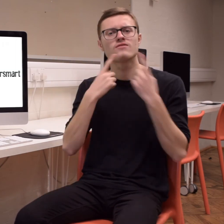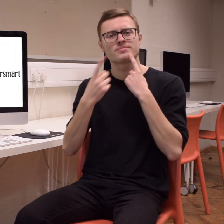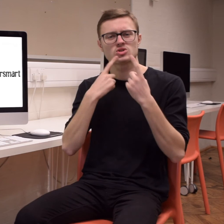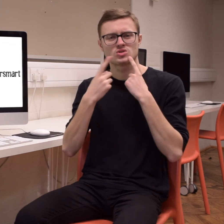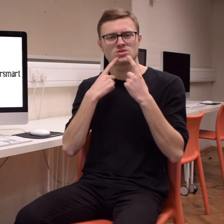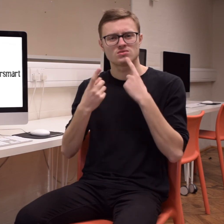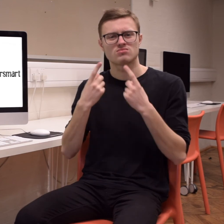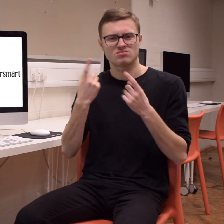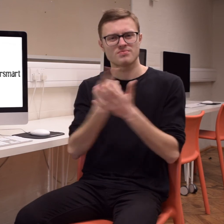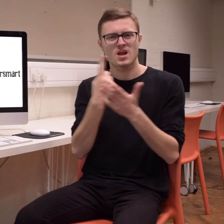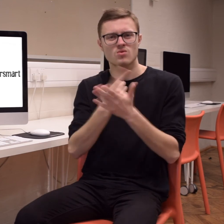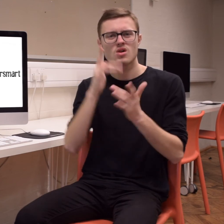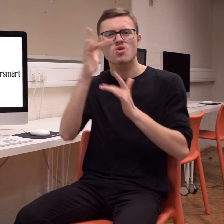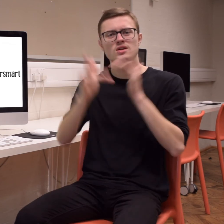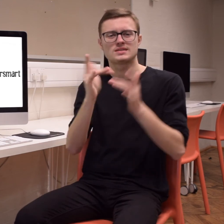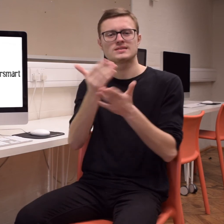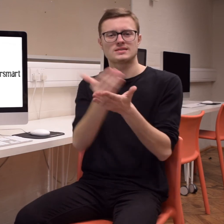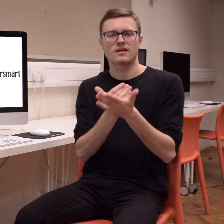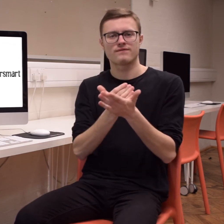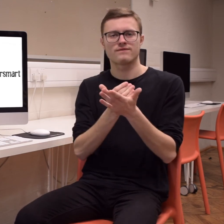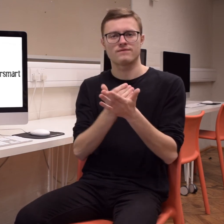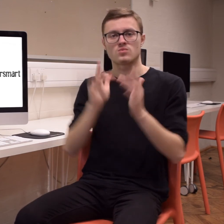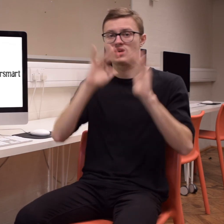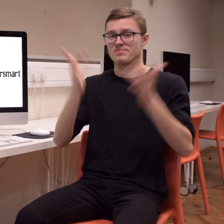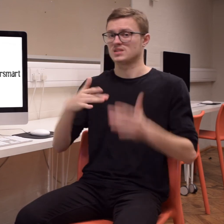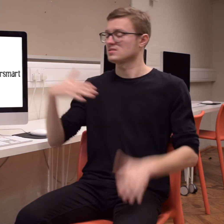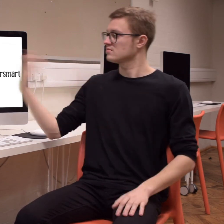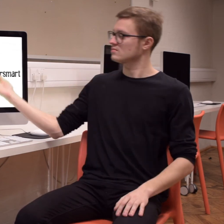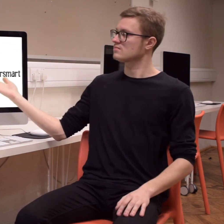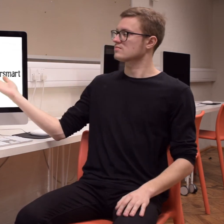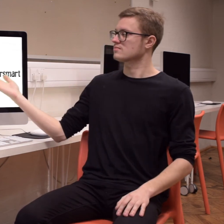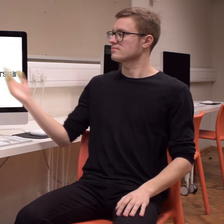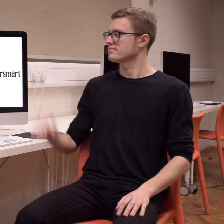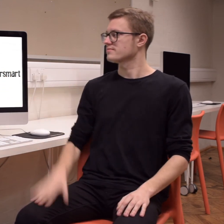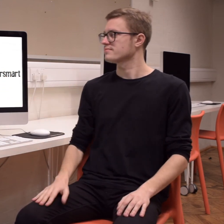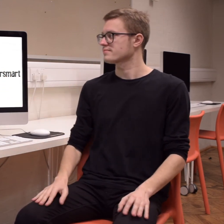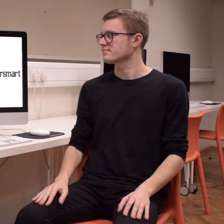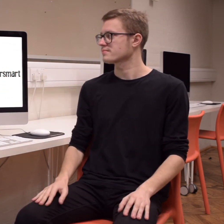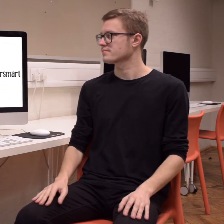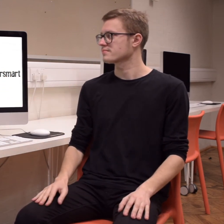For more information about online safety visit www.westmercia.police.uk/becybersmart